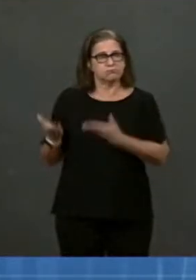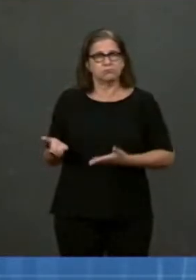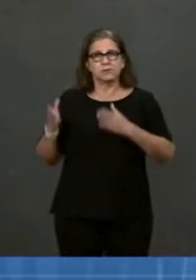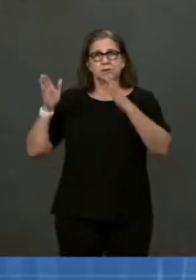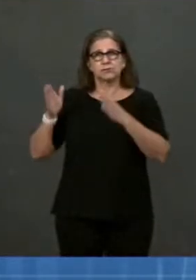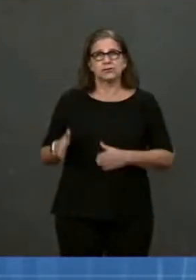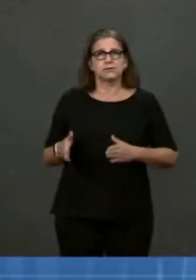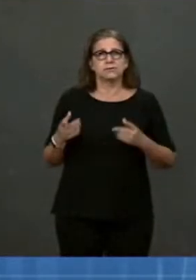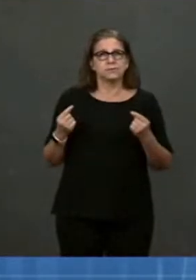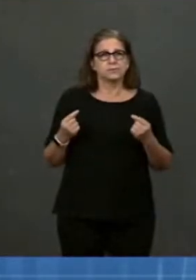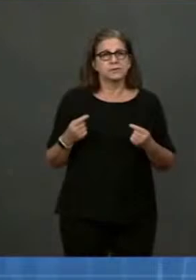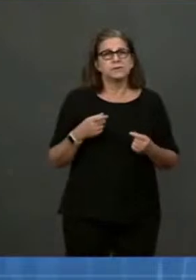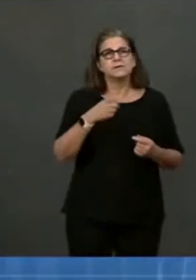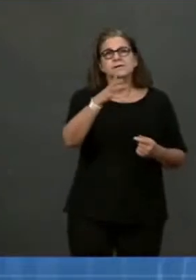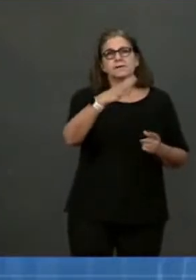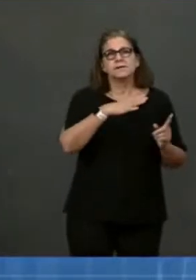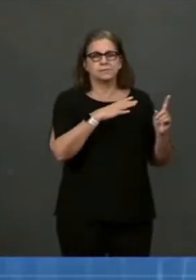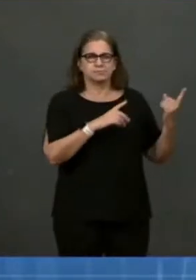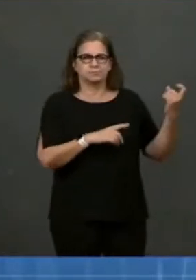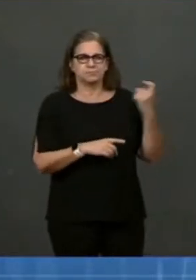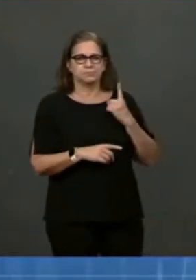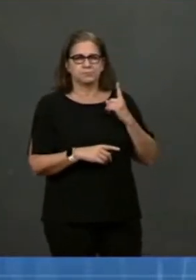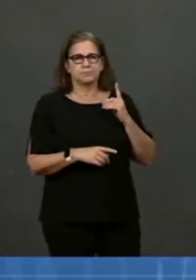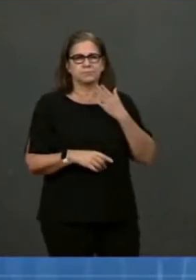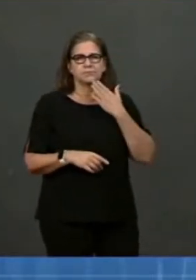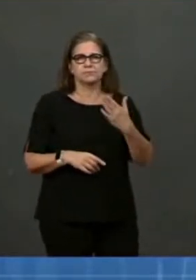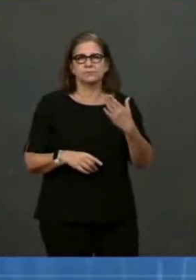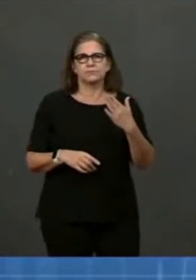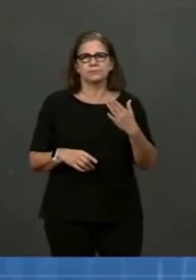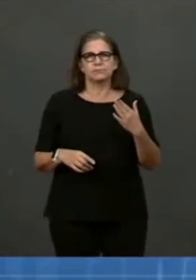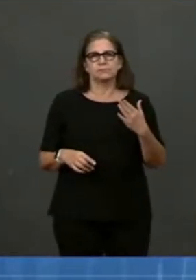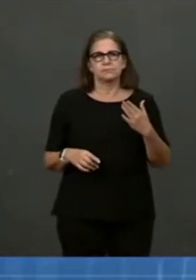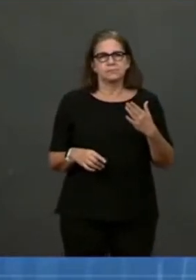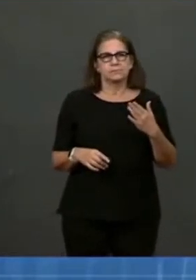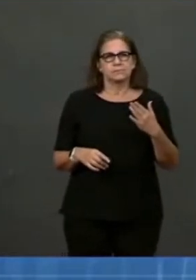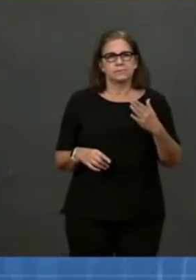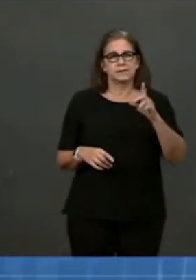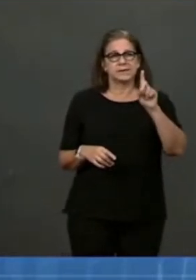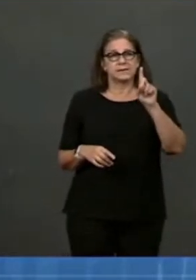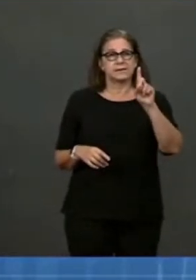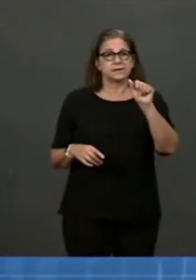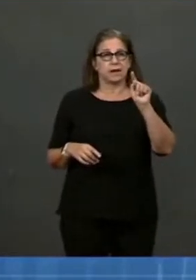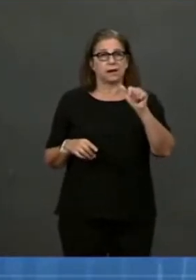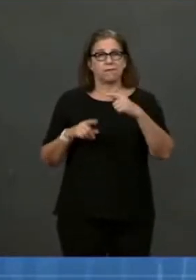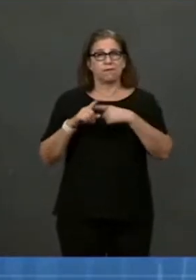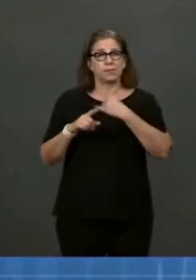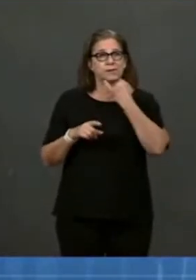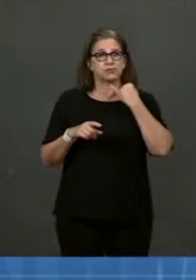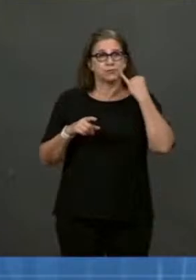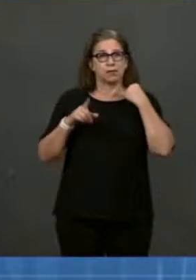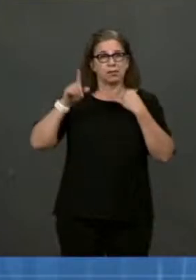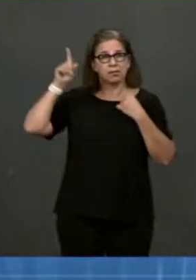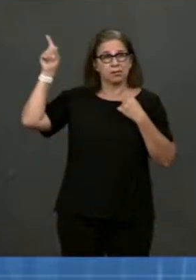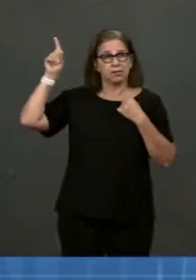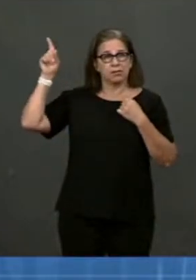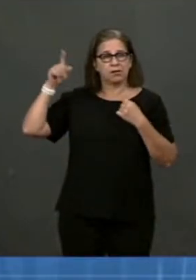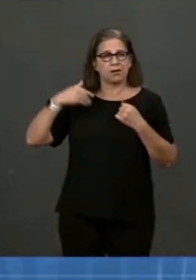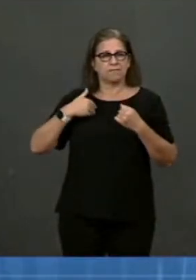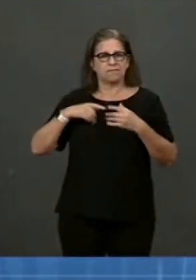DR. FAUCI. YEAH. THANKS FOR THAT QUESTION.